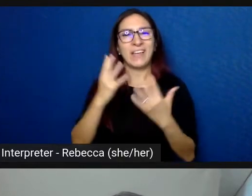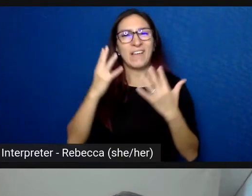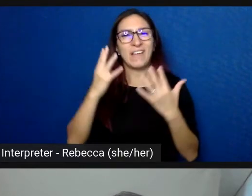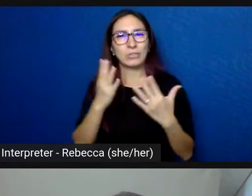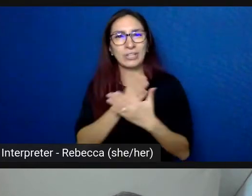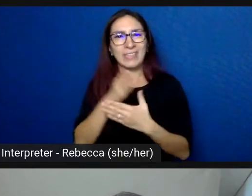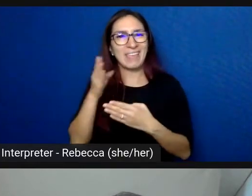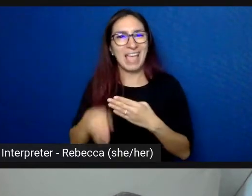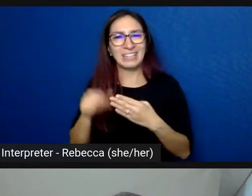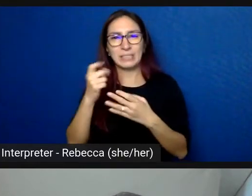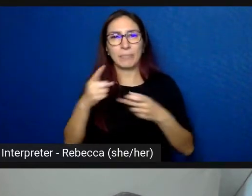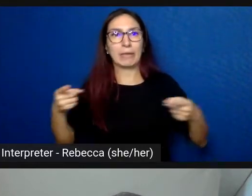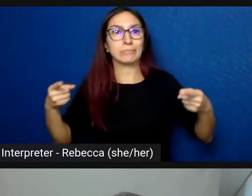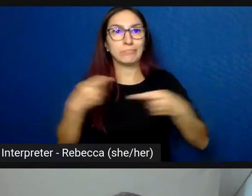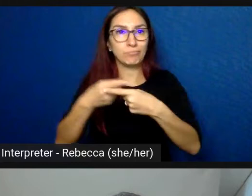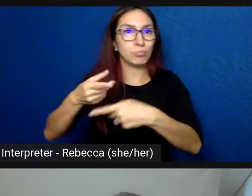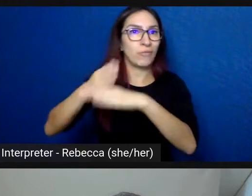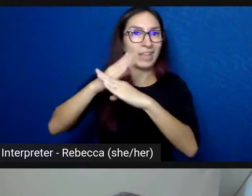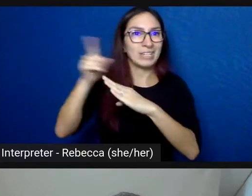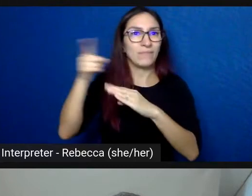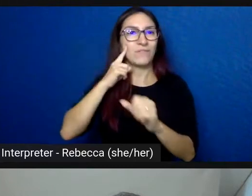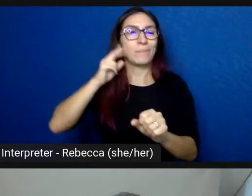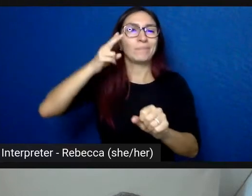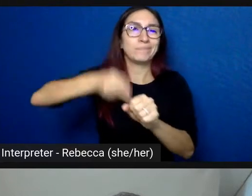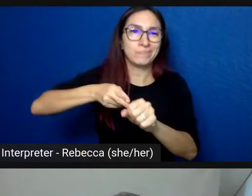We're really sorry we hope to having him on next time.